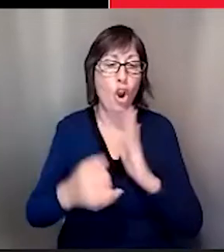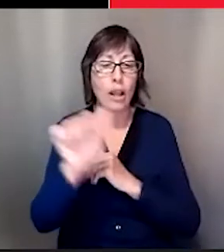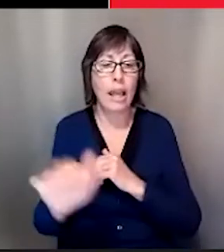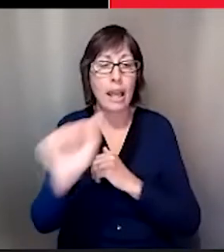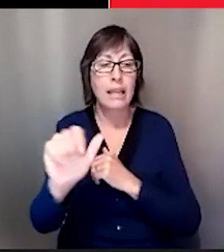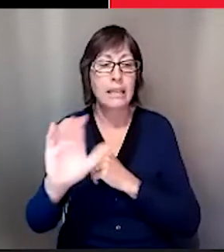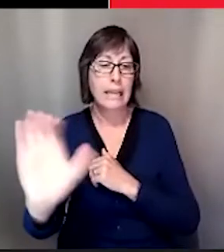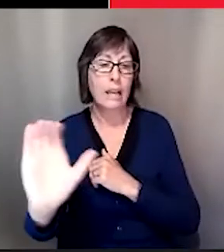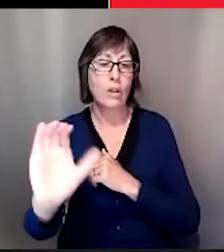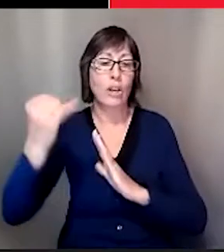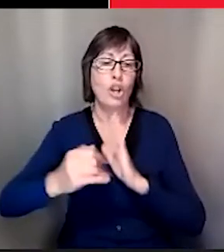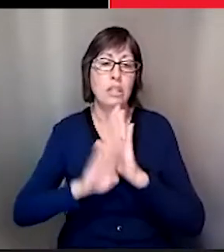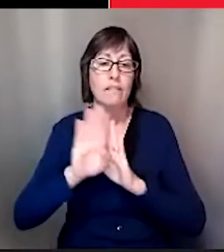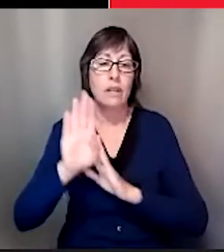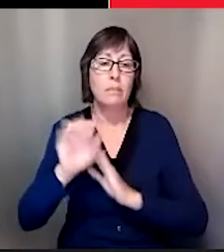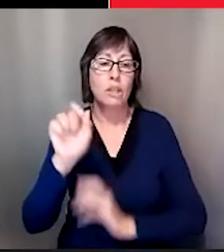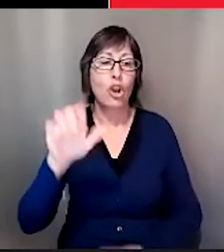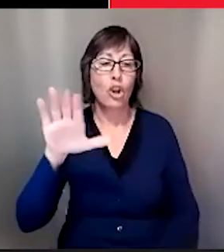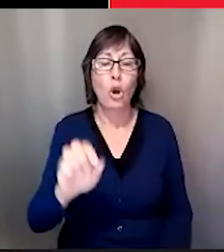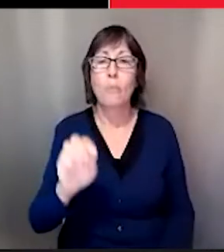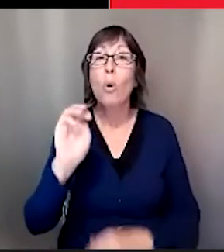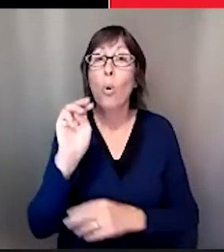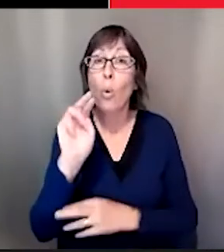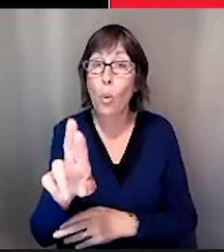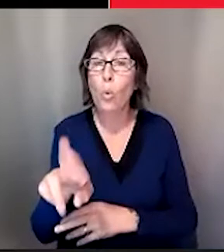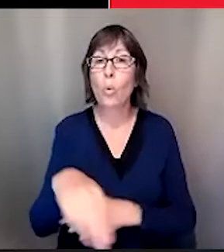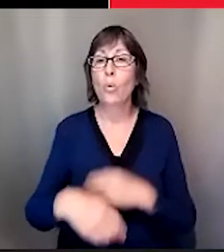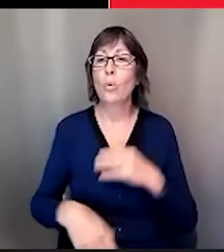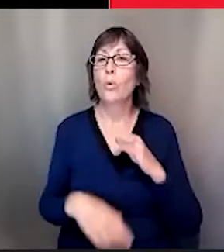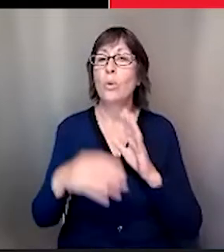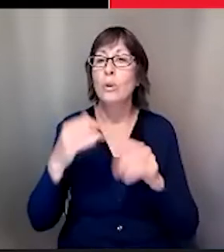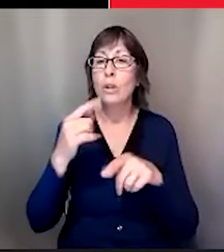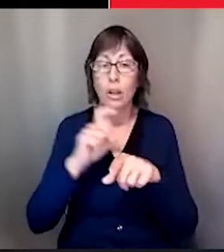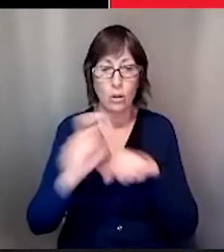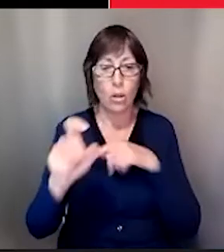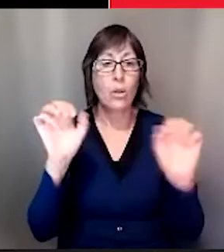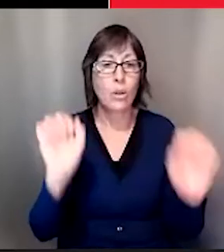Phone: 403-264-5330 ext 221.